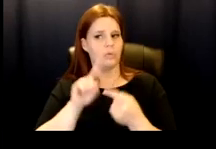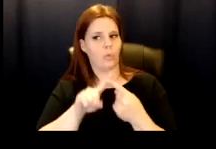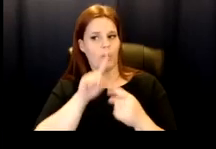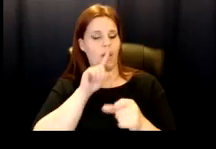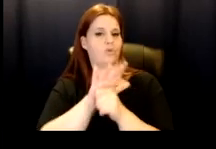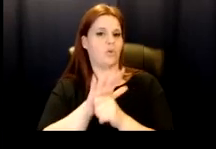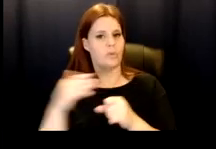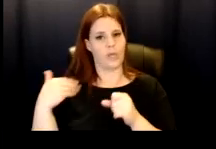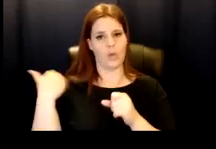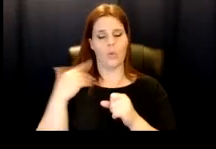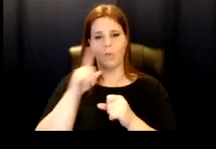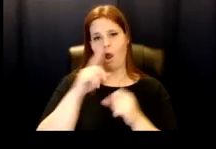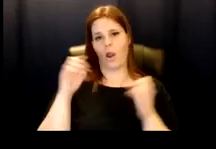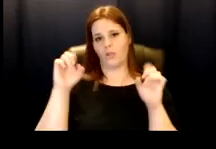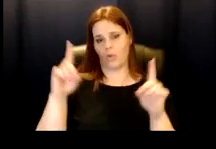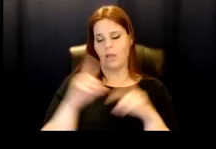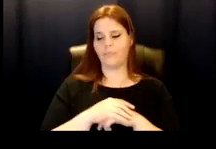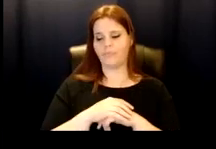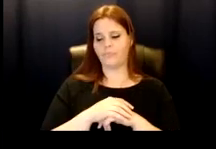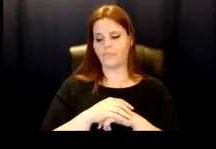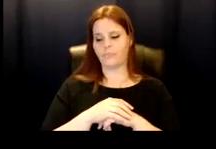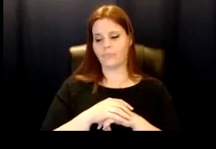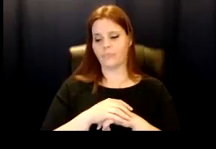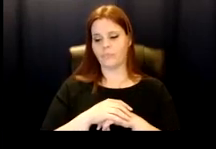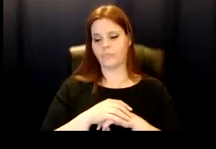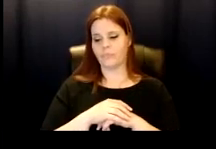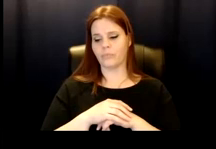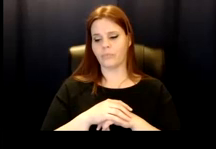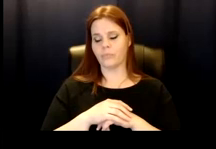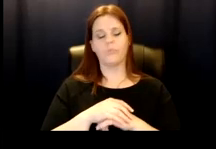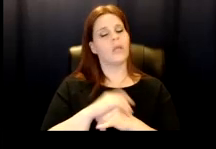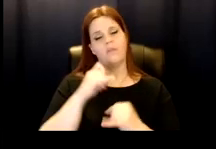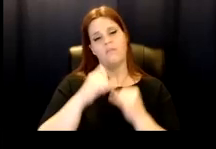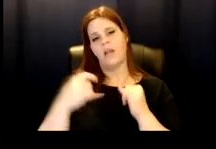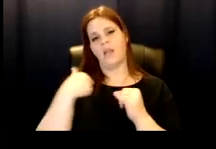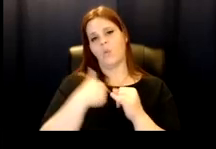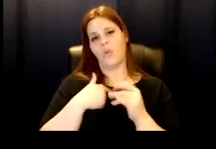ensure youth are educated. Finally, we can also look at conducting research on employer's